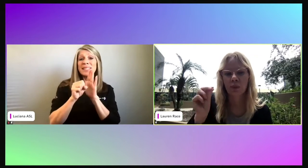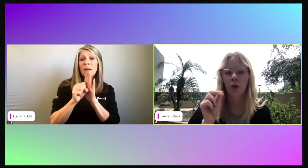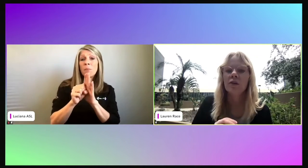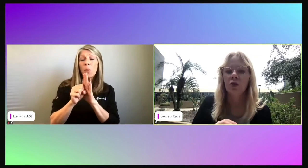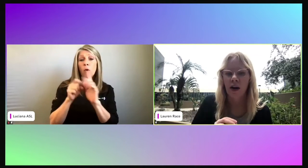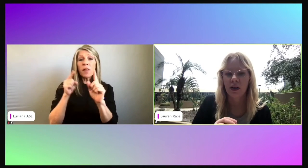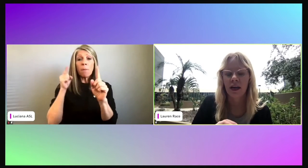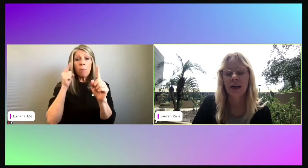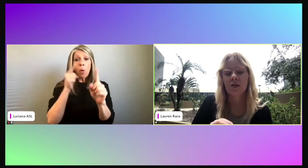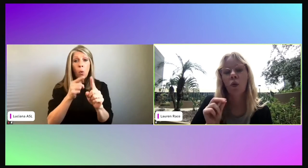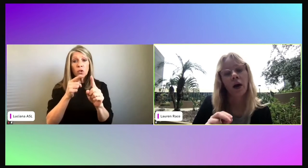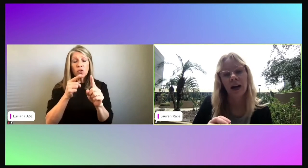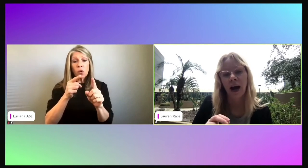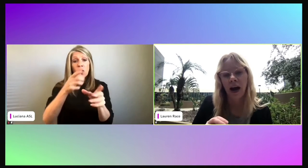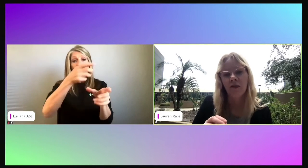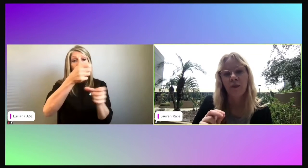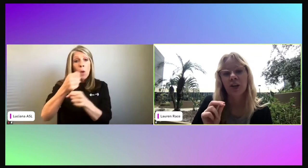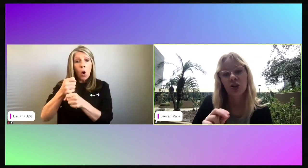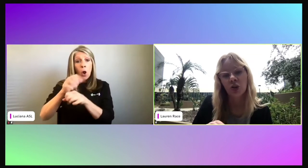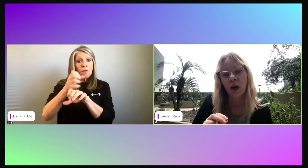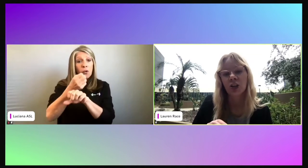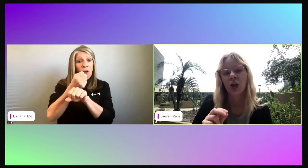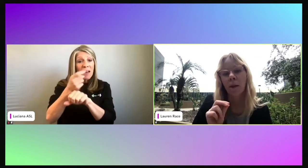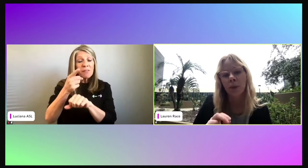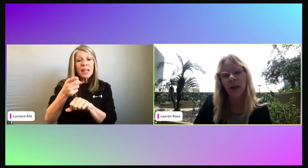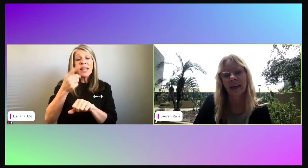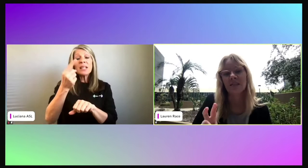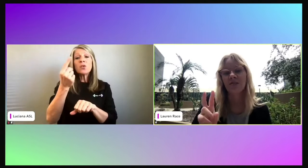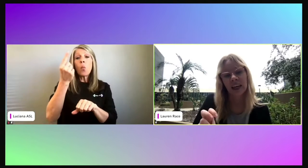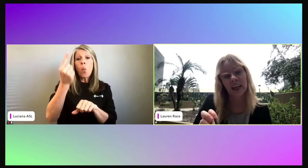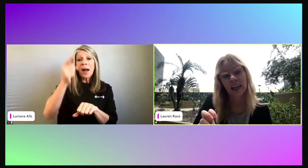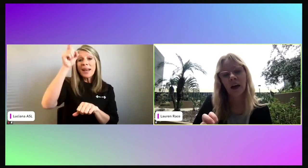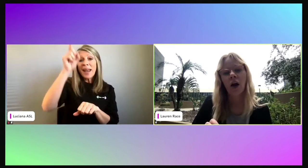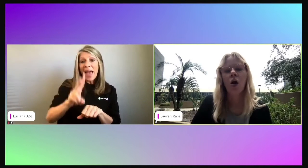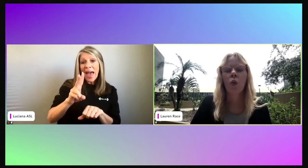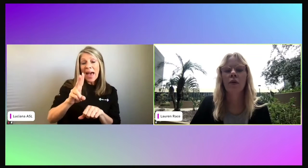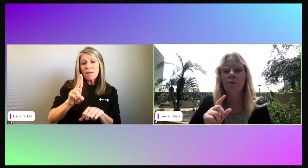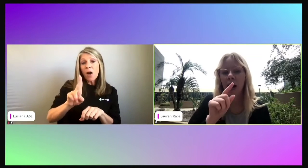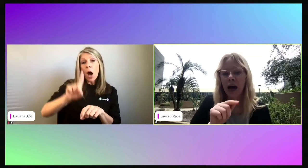enables folks to look at the resources at their own pace and in their own way period so the symbol that